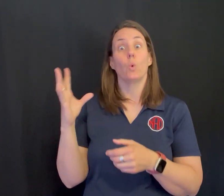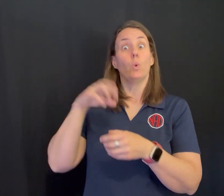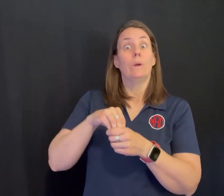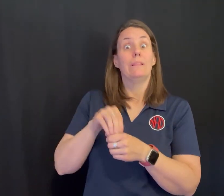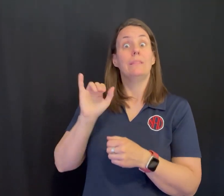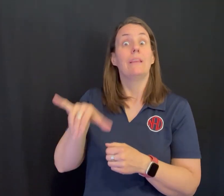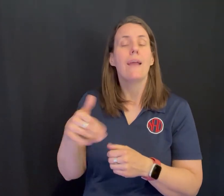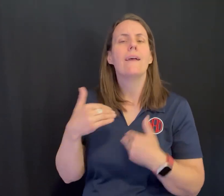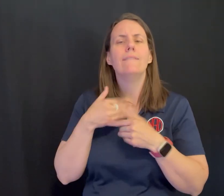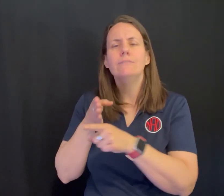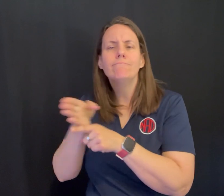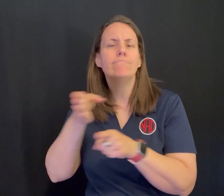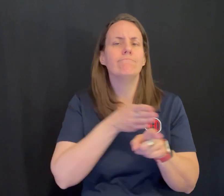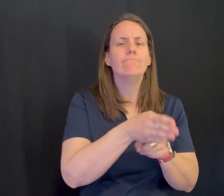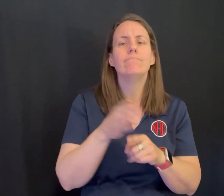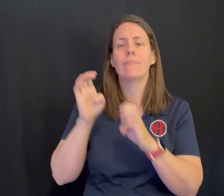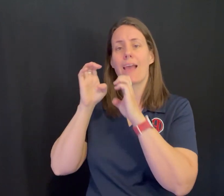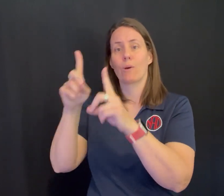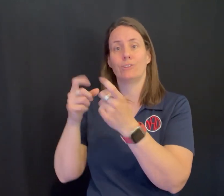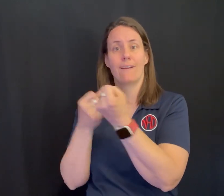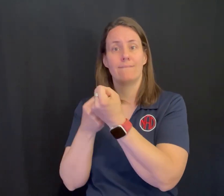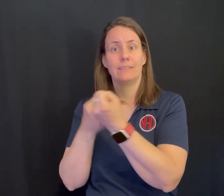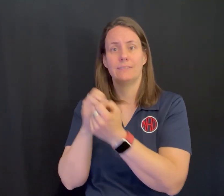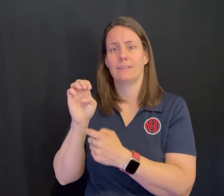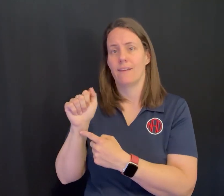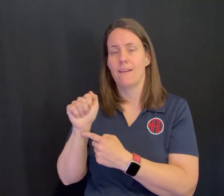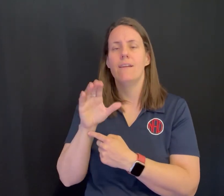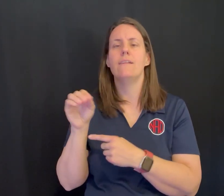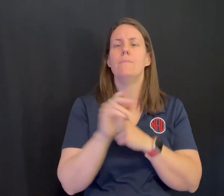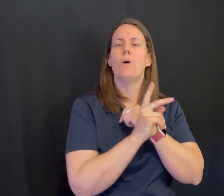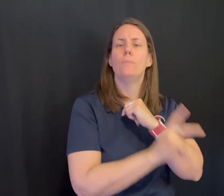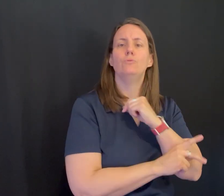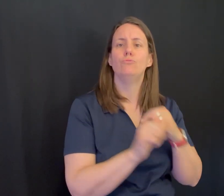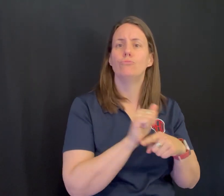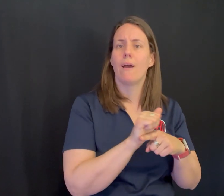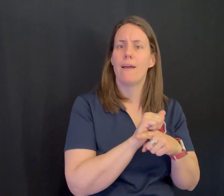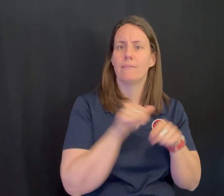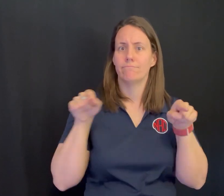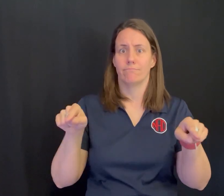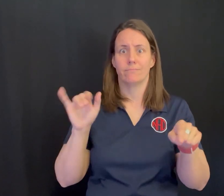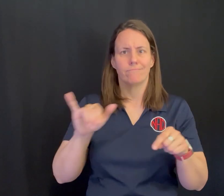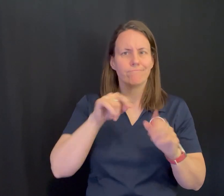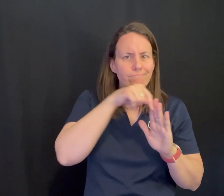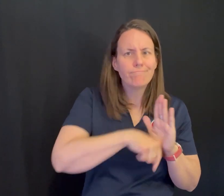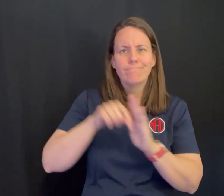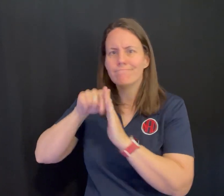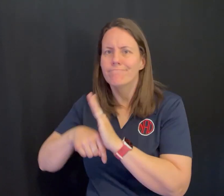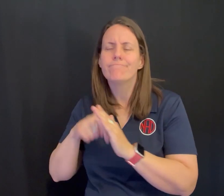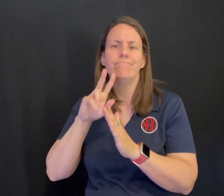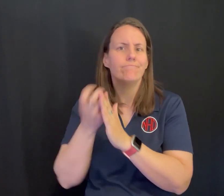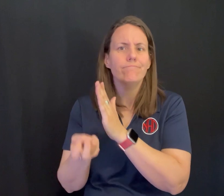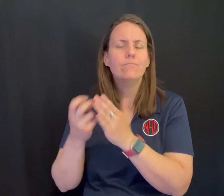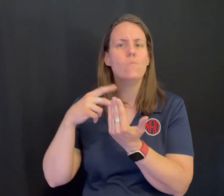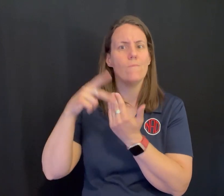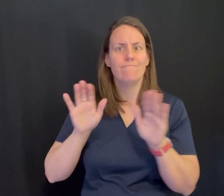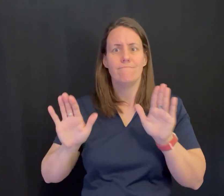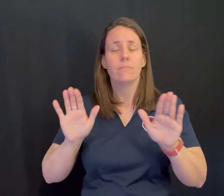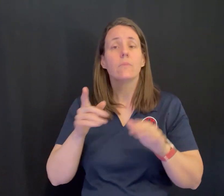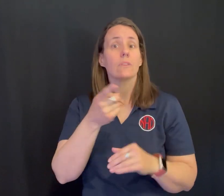We will host two different trainings at NLTC: Education Advocates Training and Parliamentarian Training. Both trainings are useful for anyone who wishes to learn more about those individual topics.